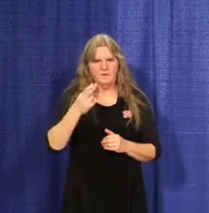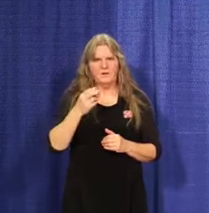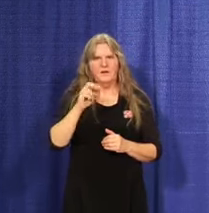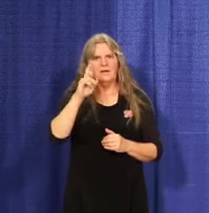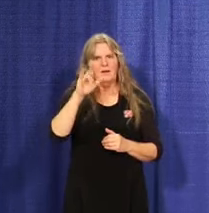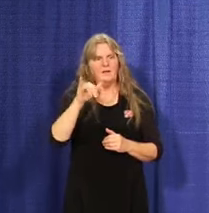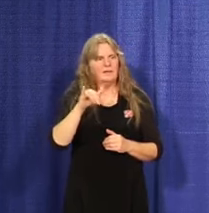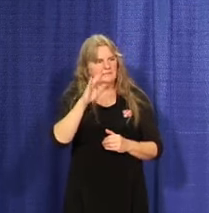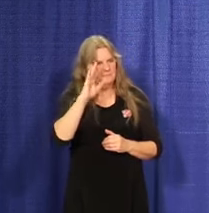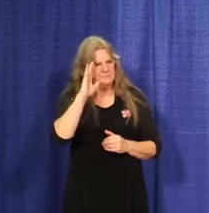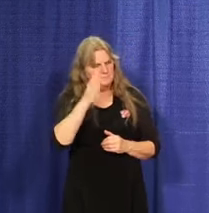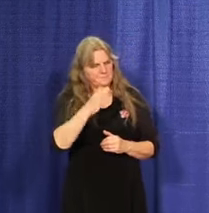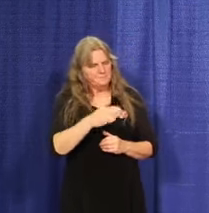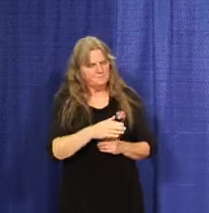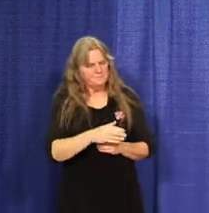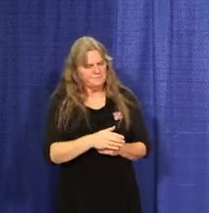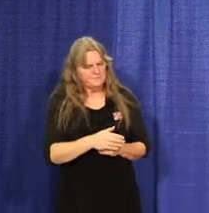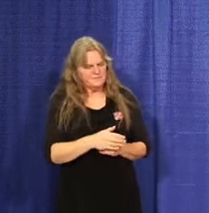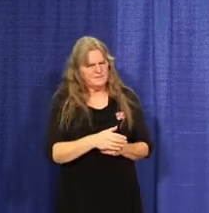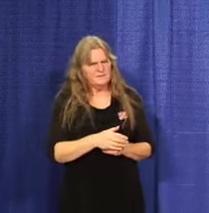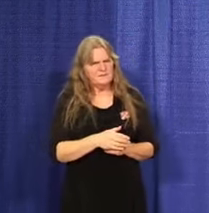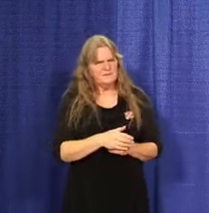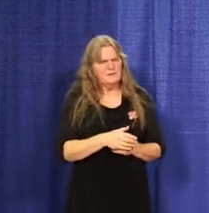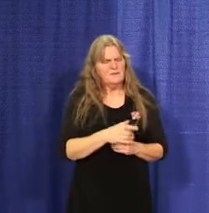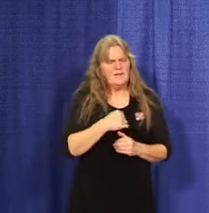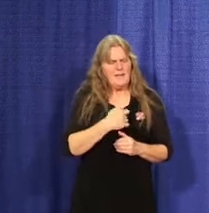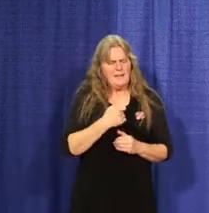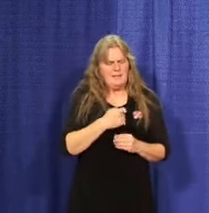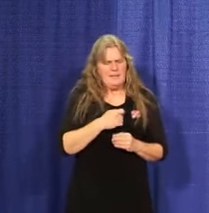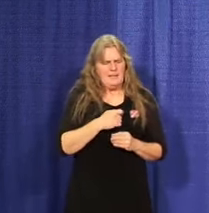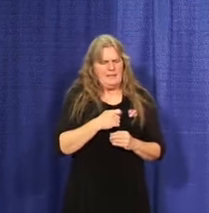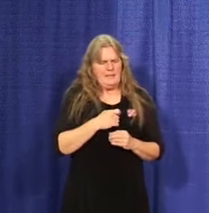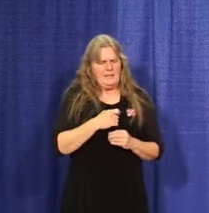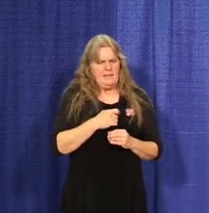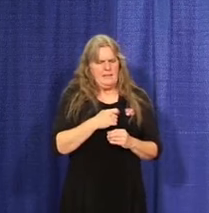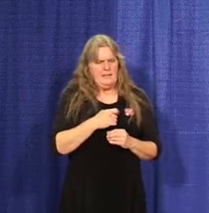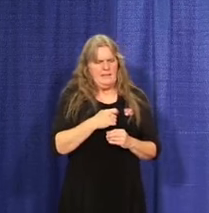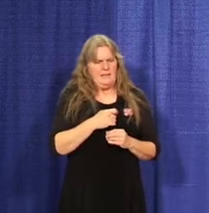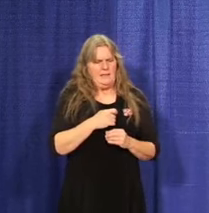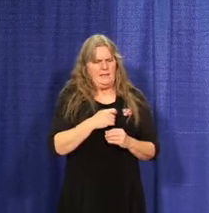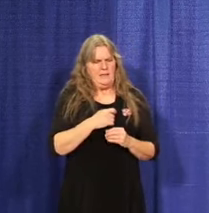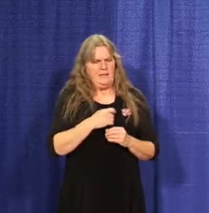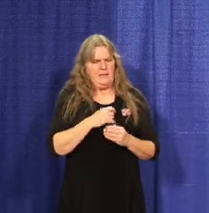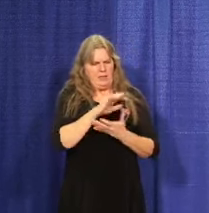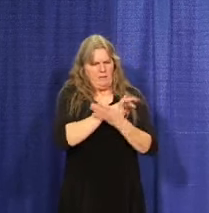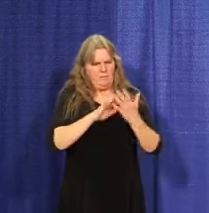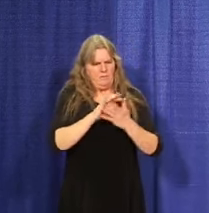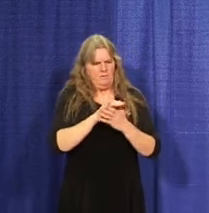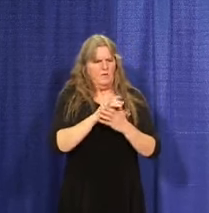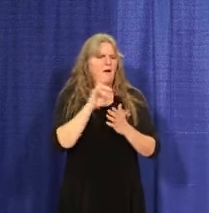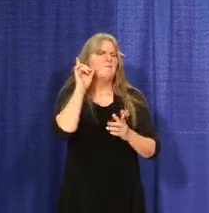so I was kind of confused about the false-positive. Did it come from the viral